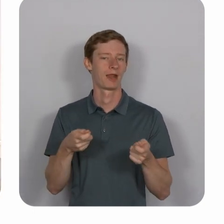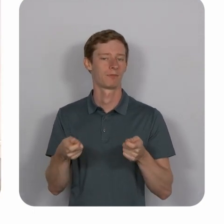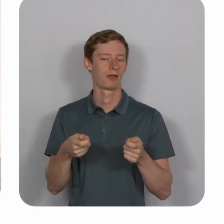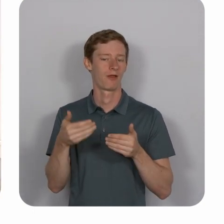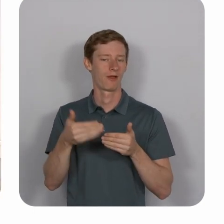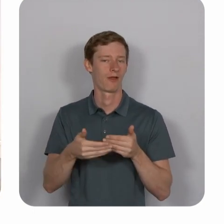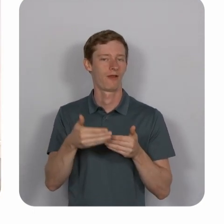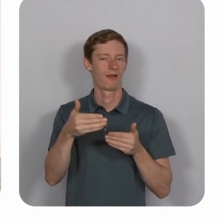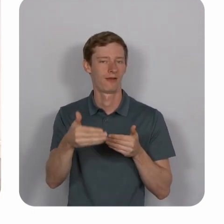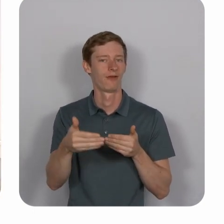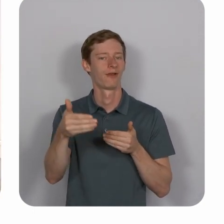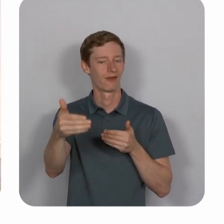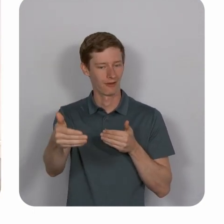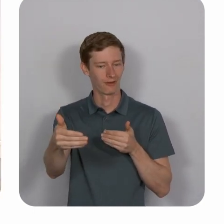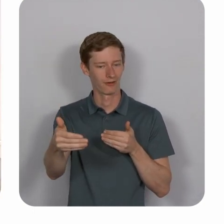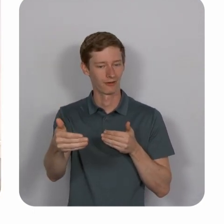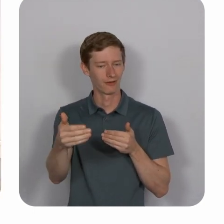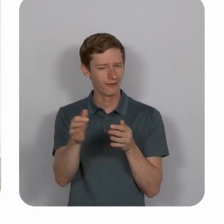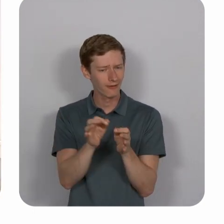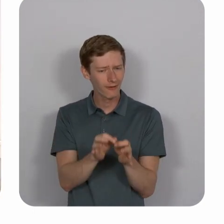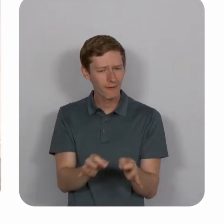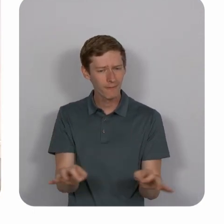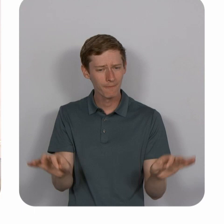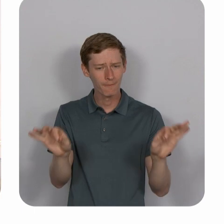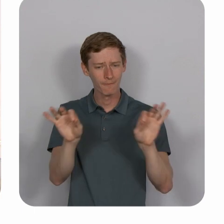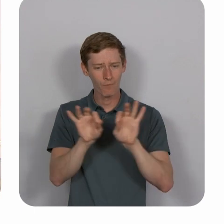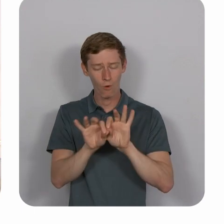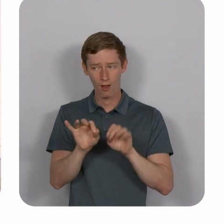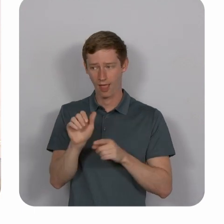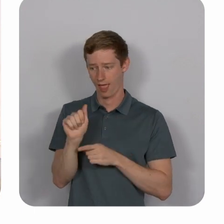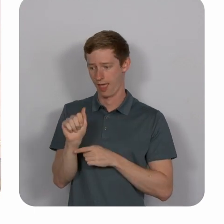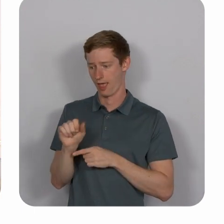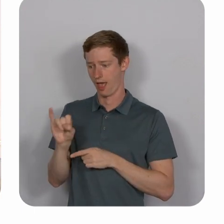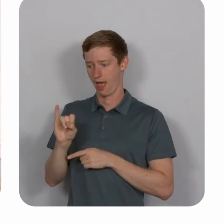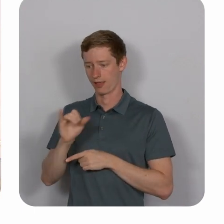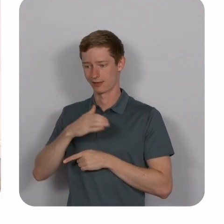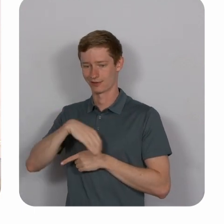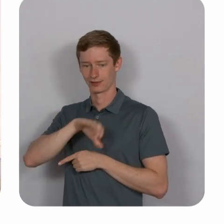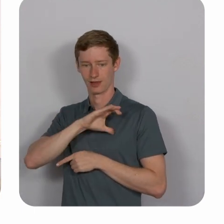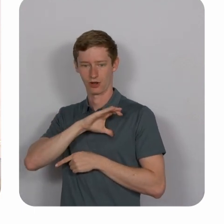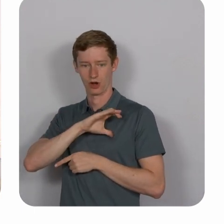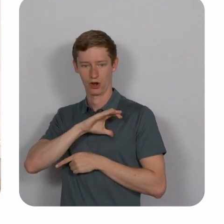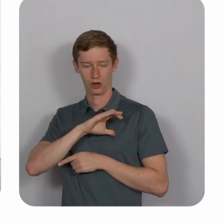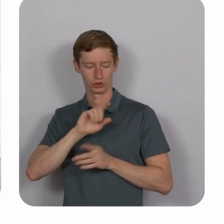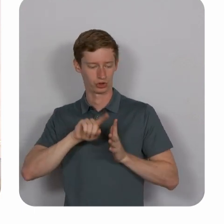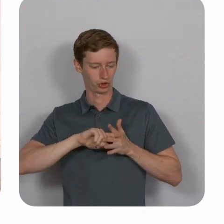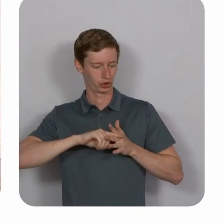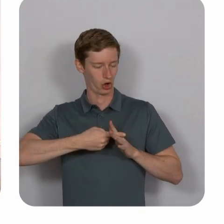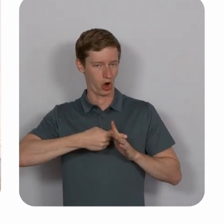The crucial bridge for an AI character from prompts all the way